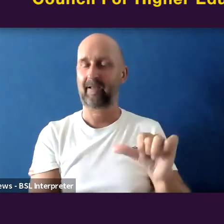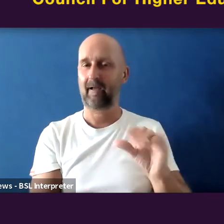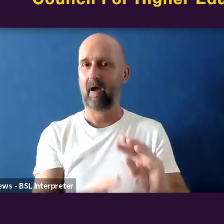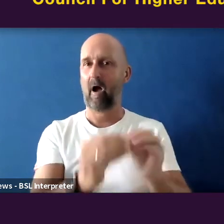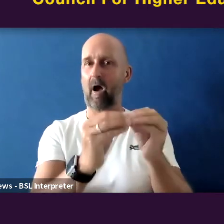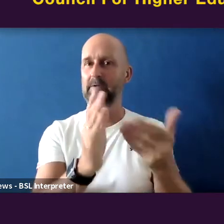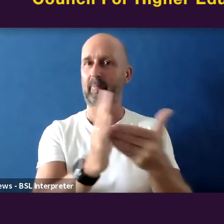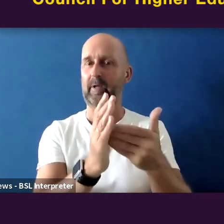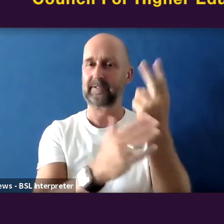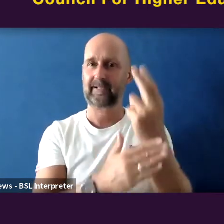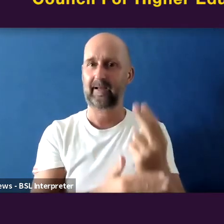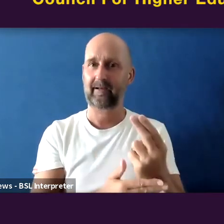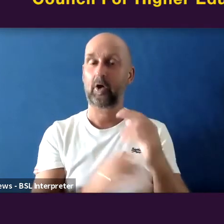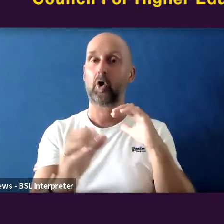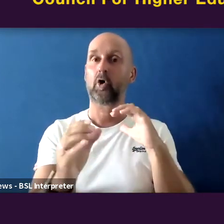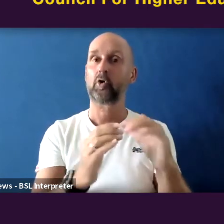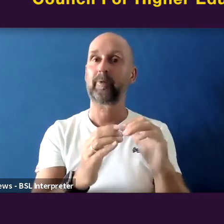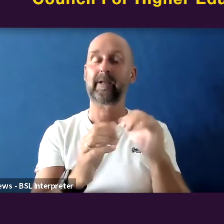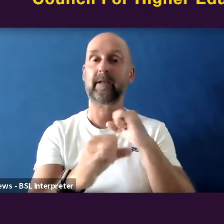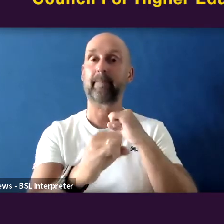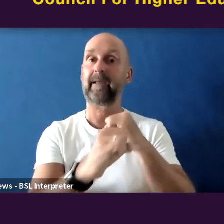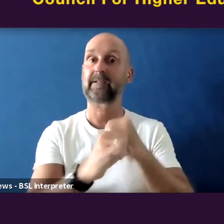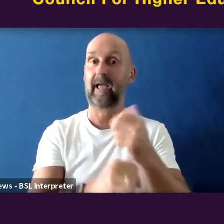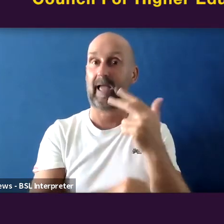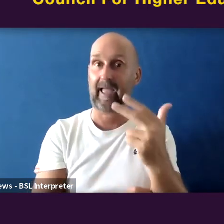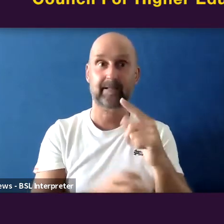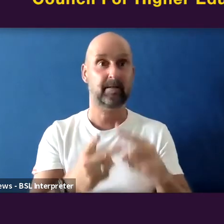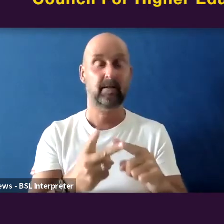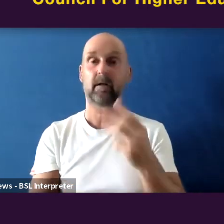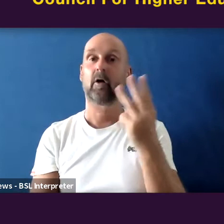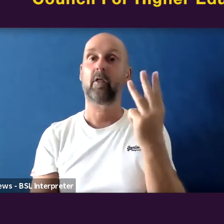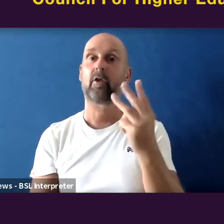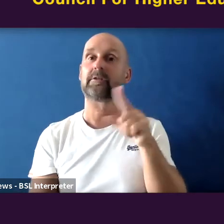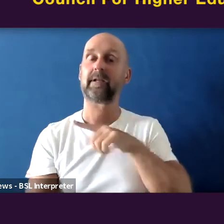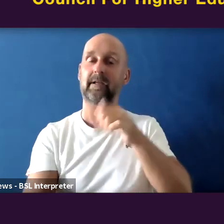eight for Communications and Media, and institutions for Performing Arts.